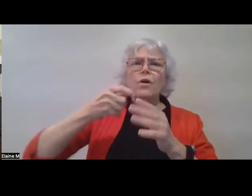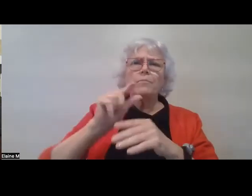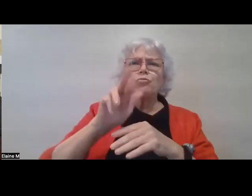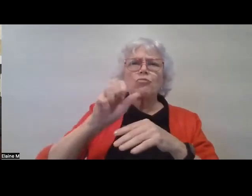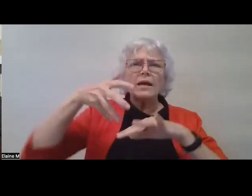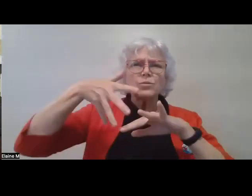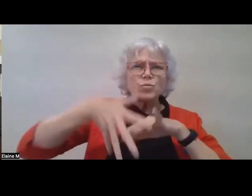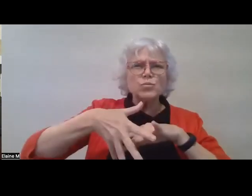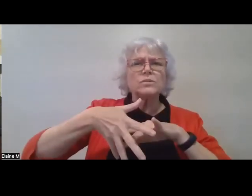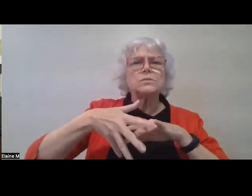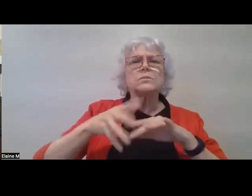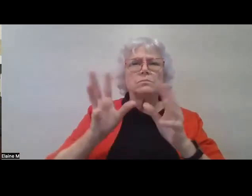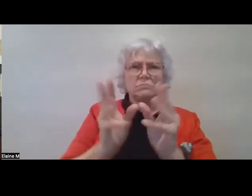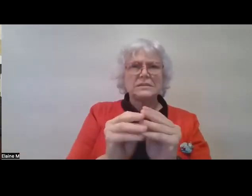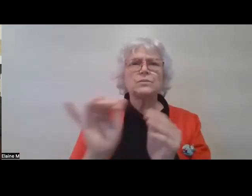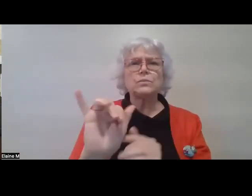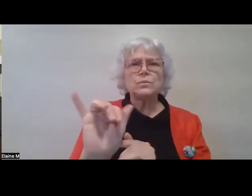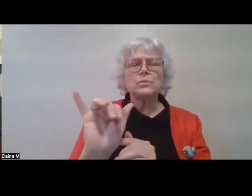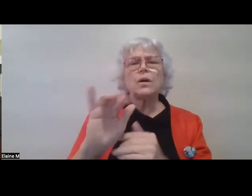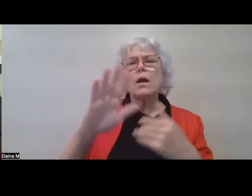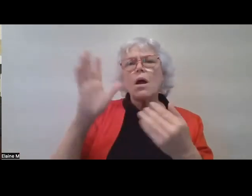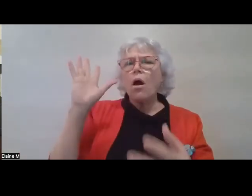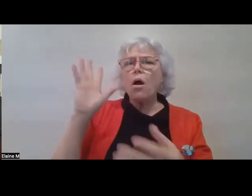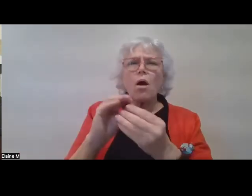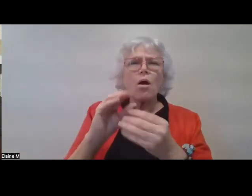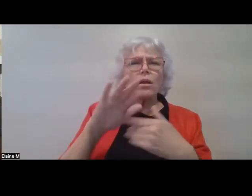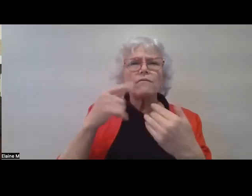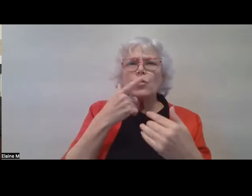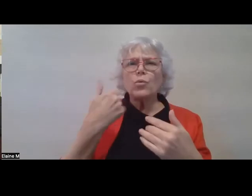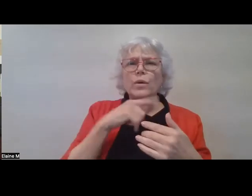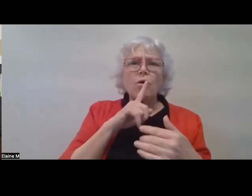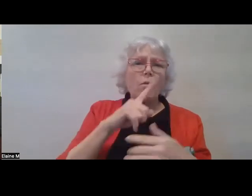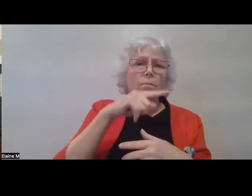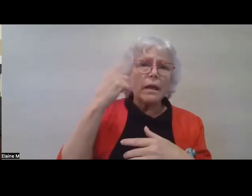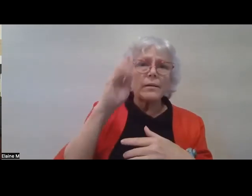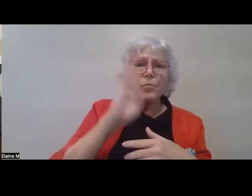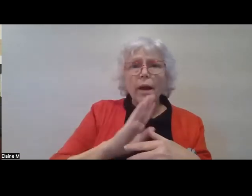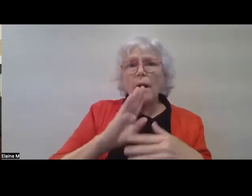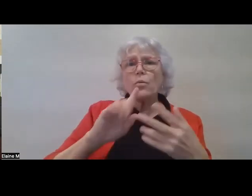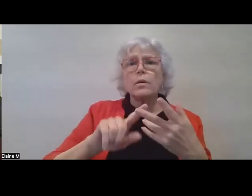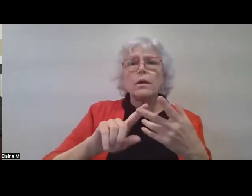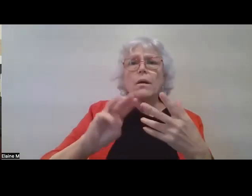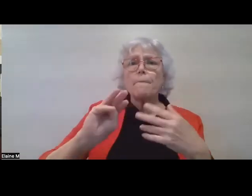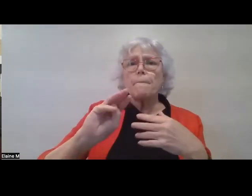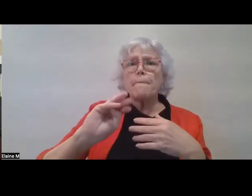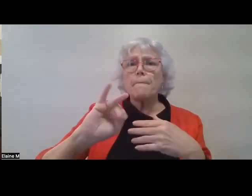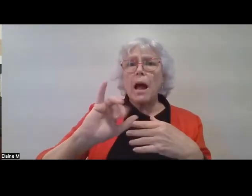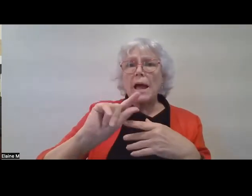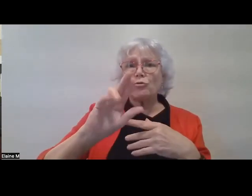intersectional elegy of all that we are as people, black and brown, migrant or rural, almost